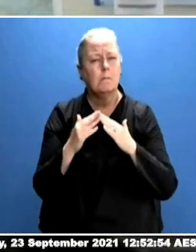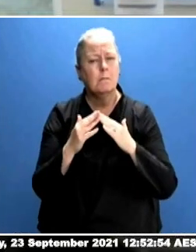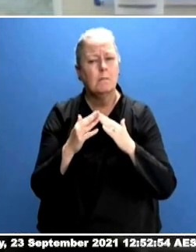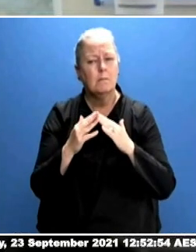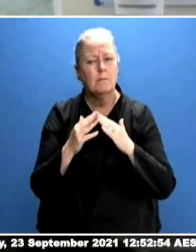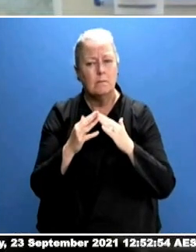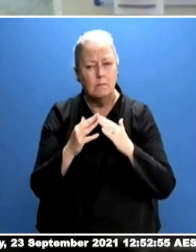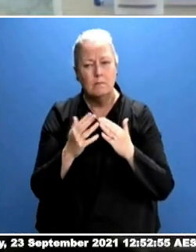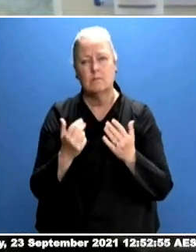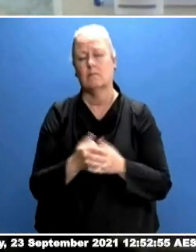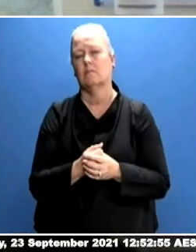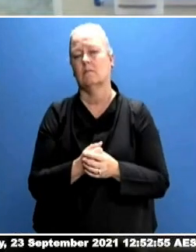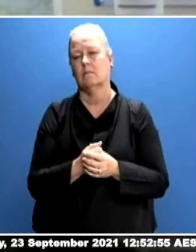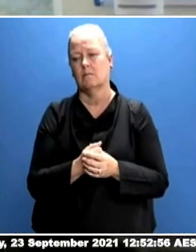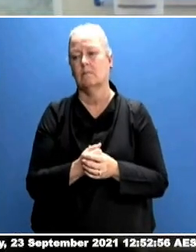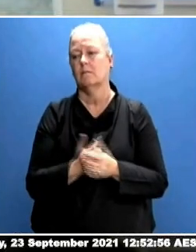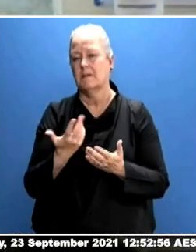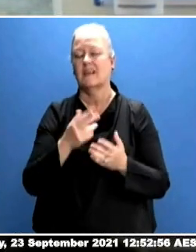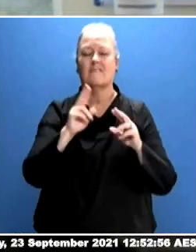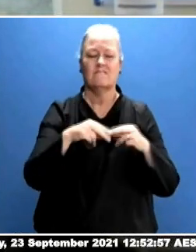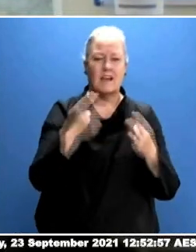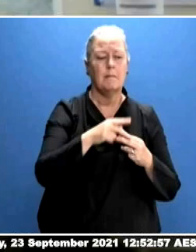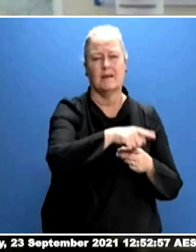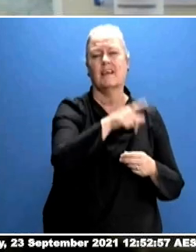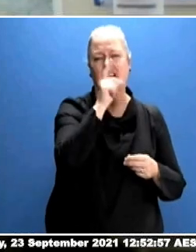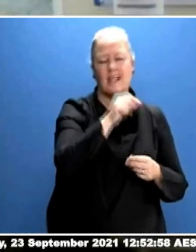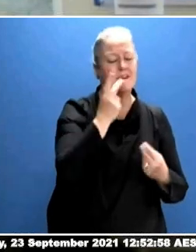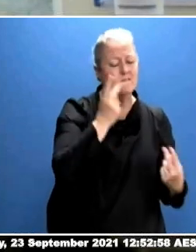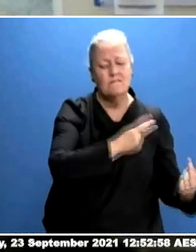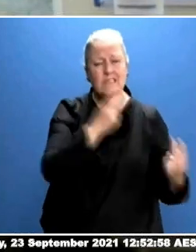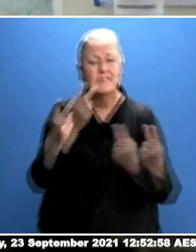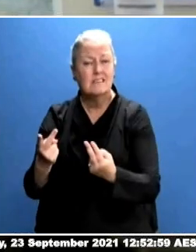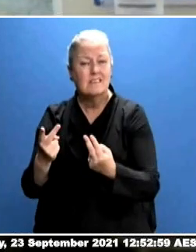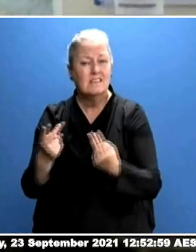people in your family that can come and visit you to let you know that you're not